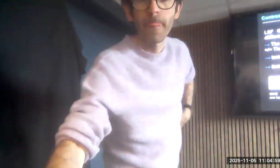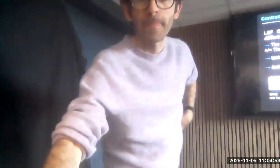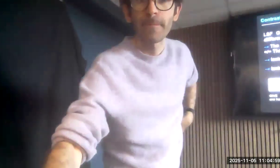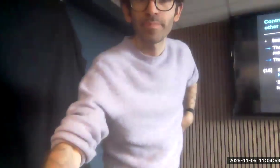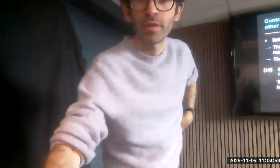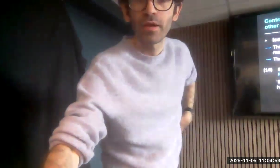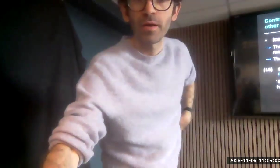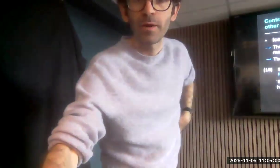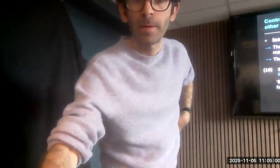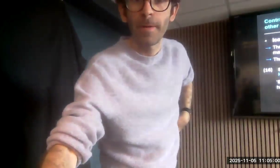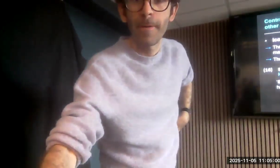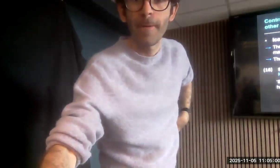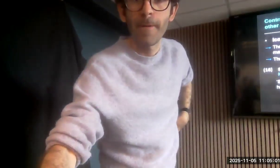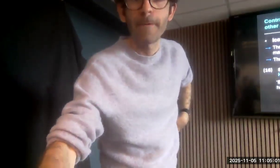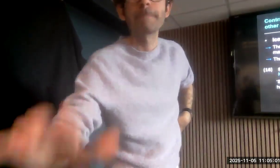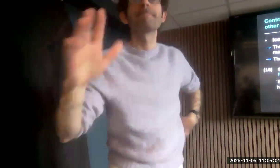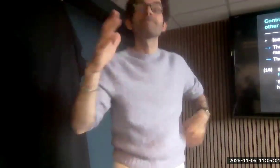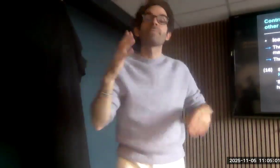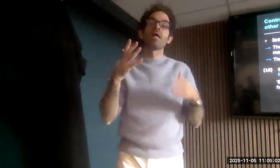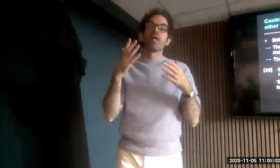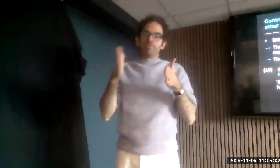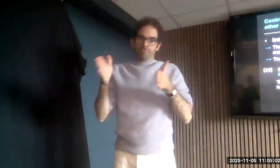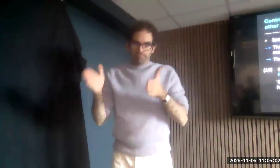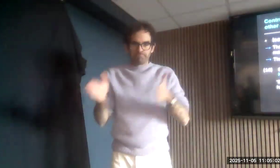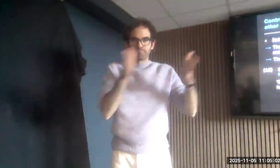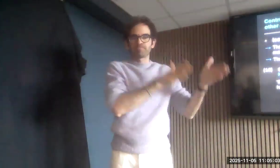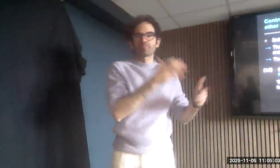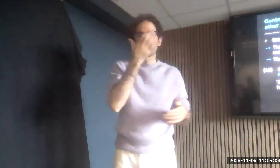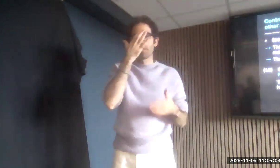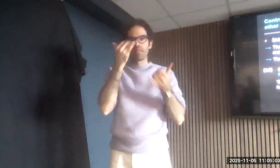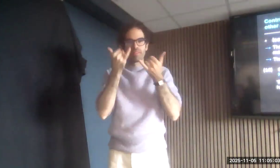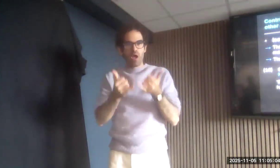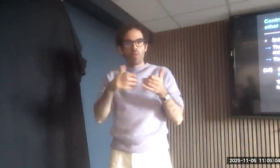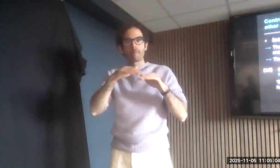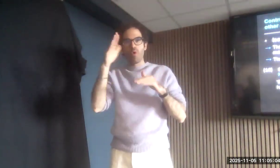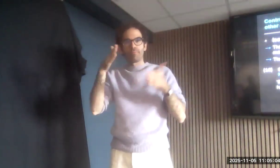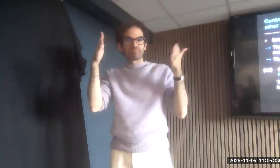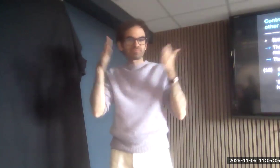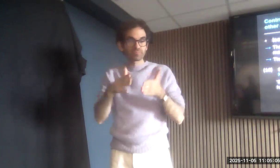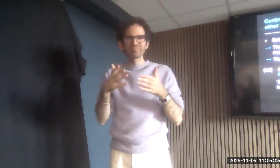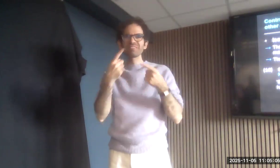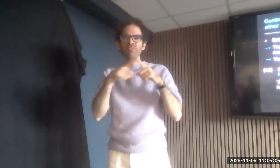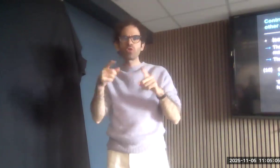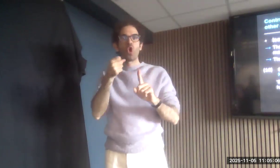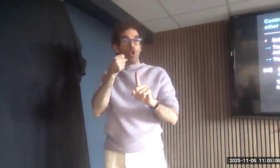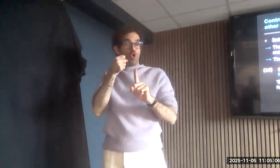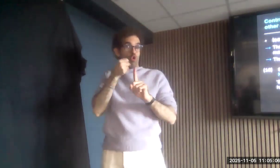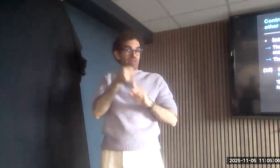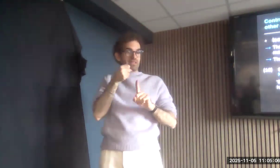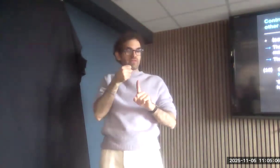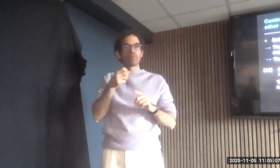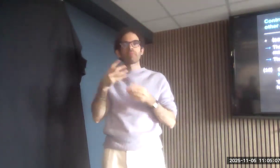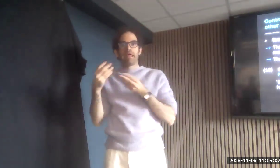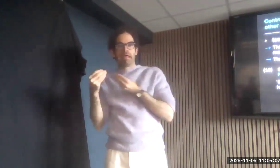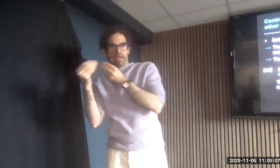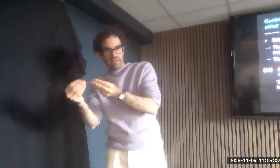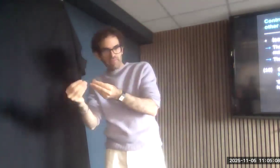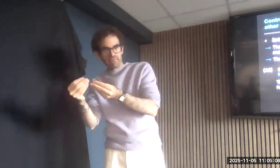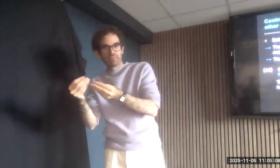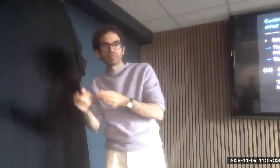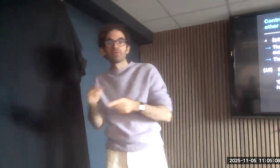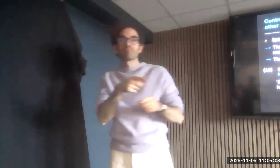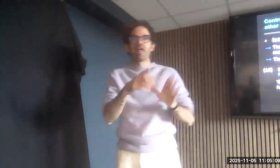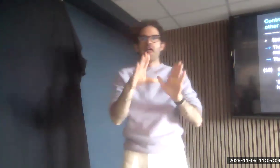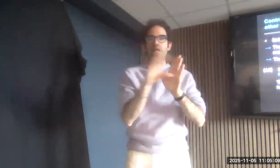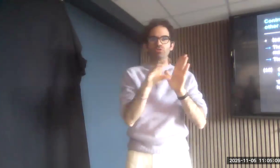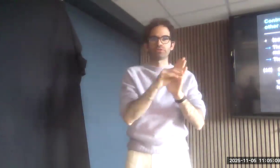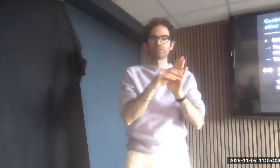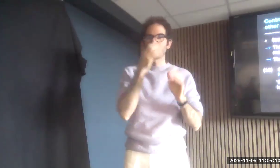Albeit directional.